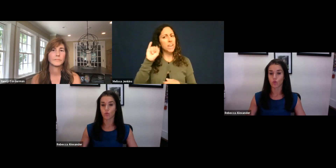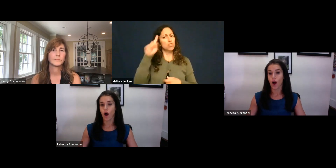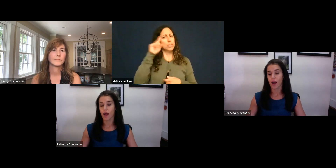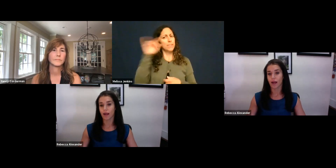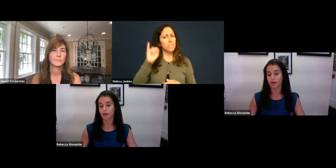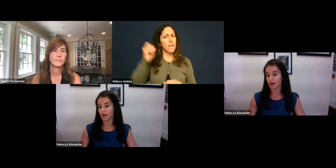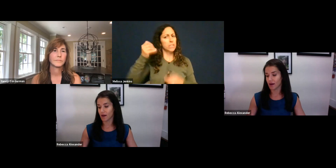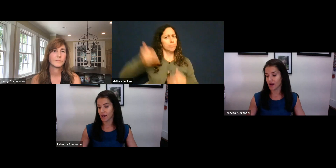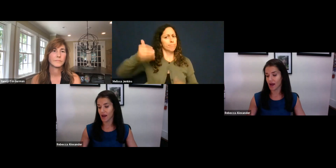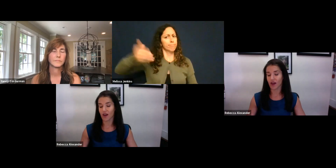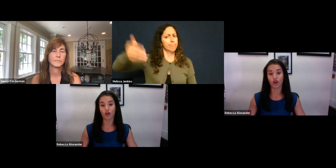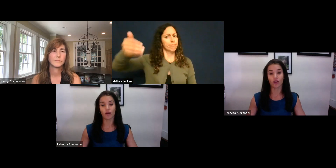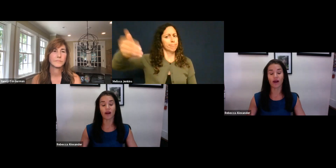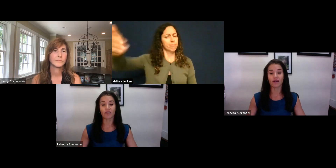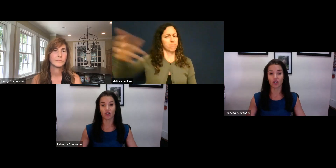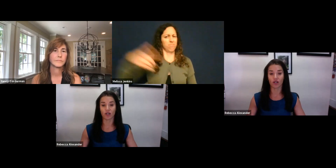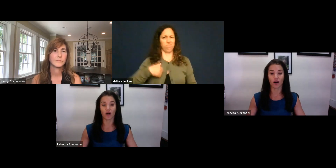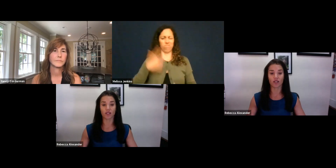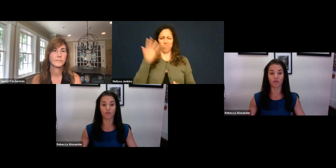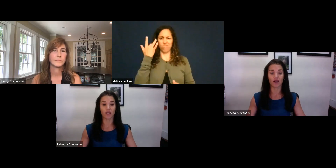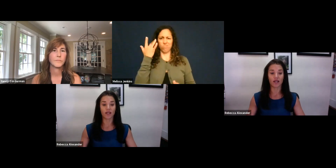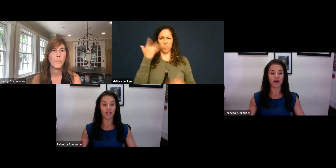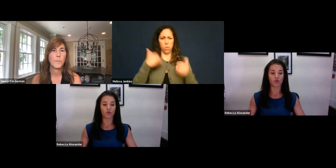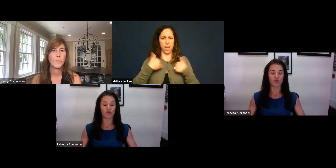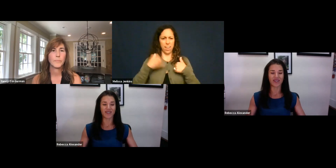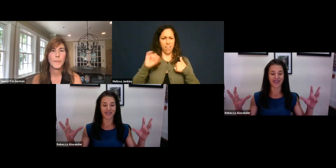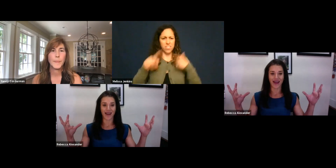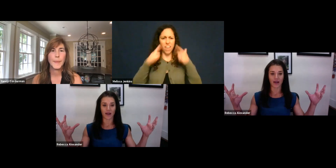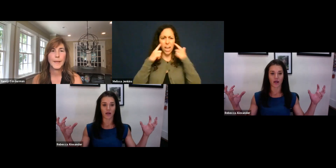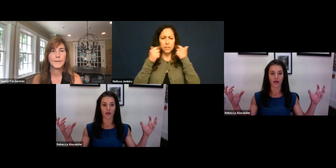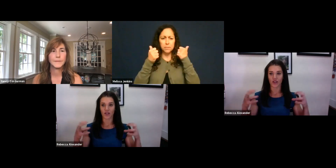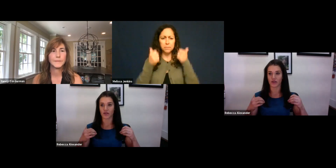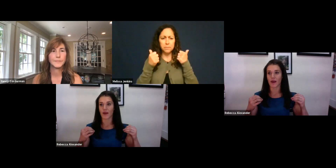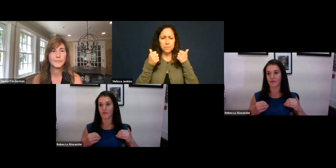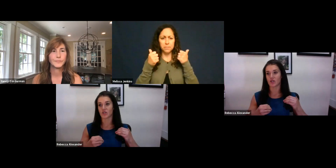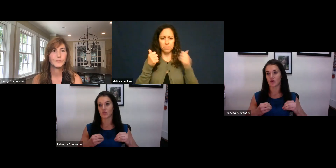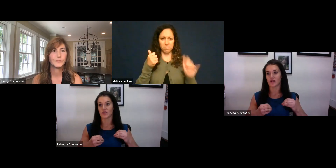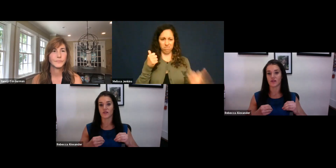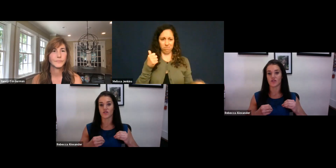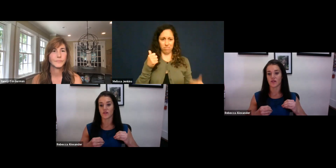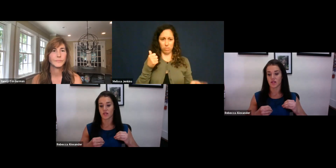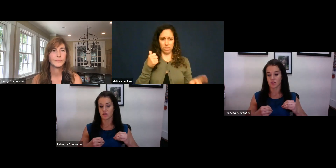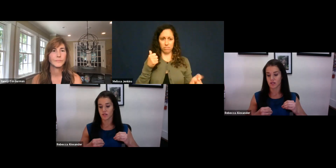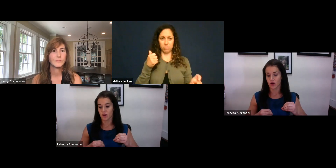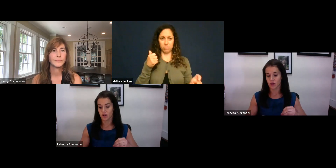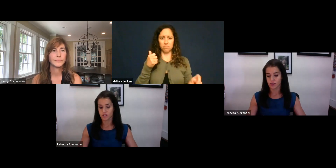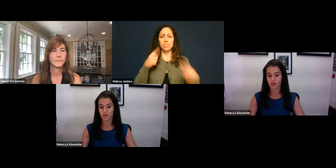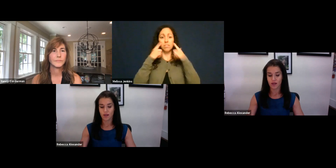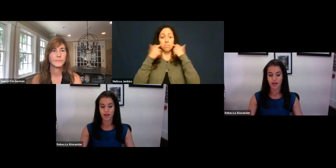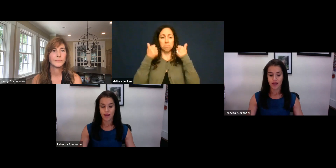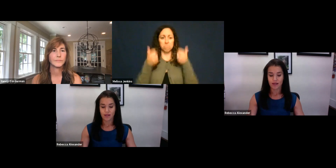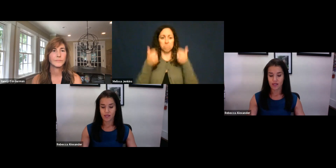why I had that cookie bite of hearing loss. But there was not yet a connection made between the vision and the hearing loss.